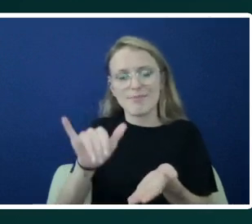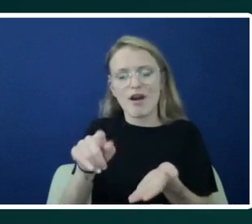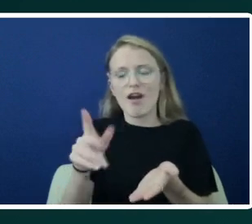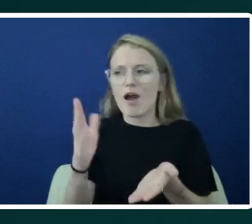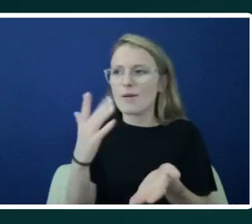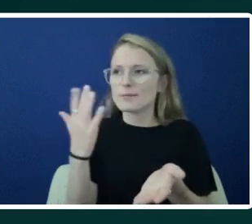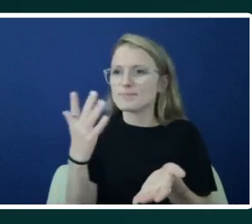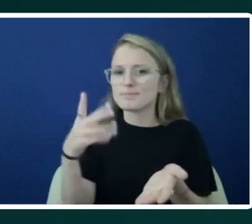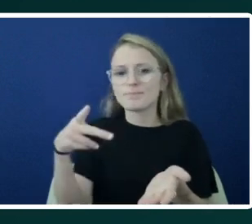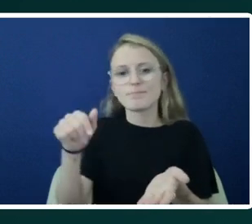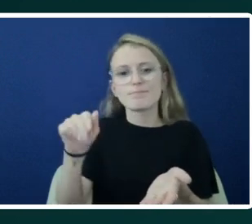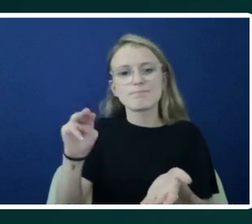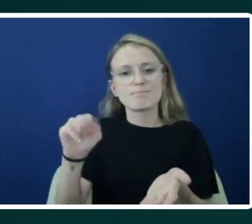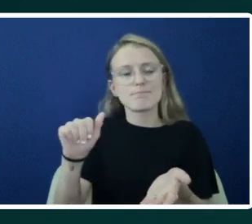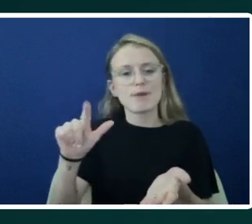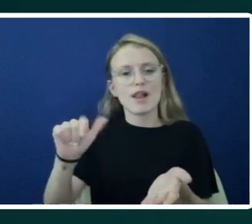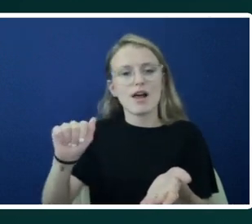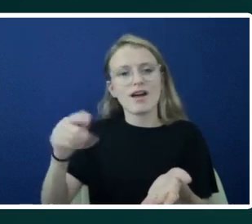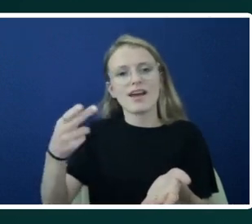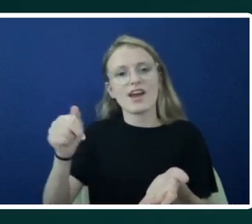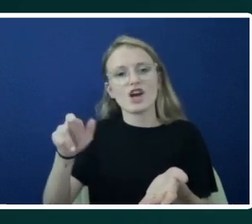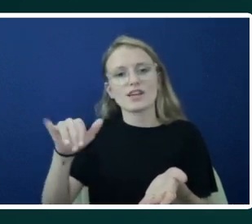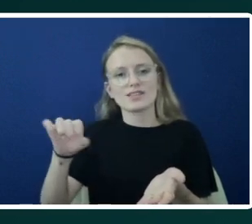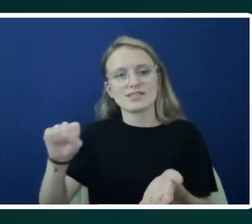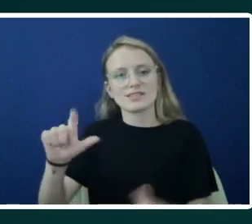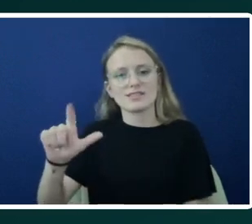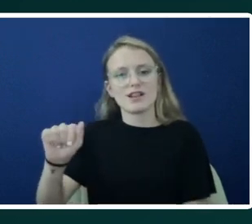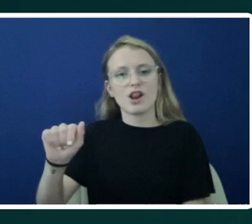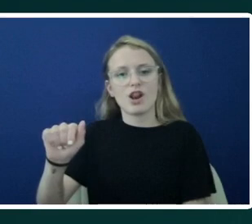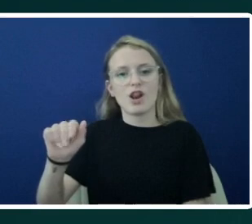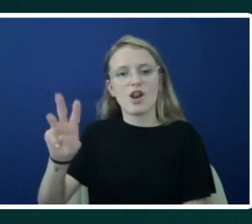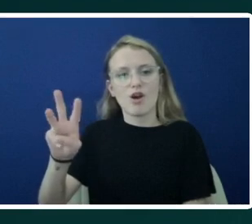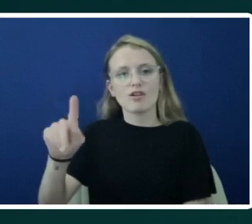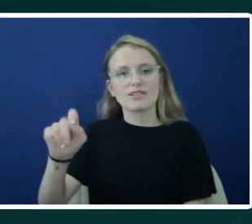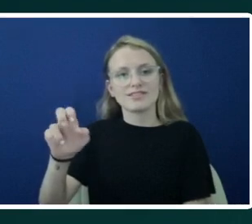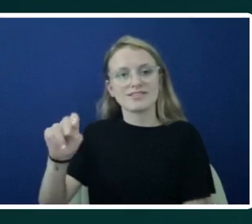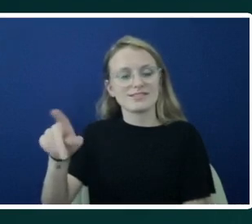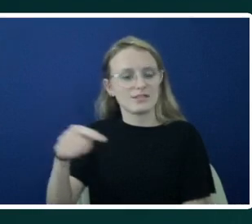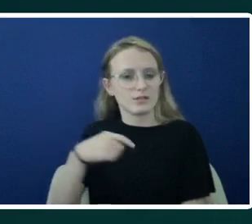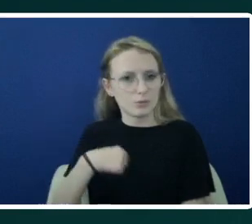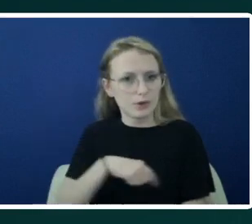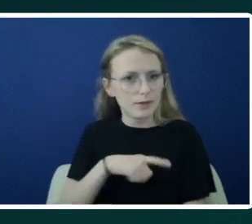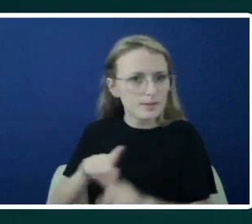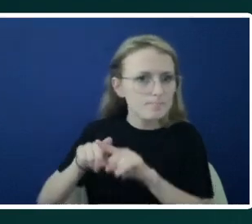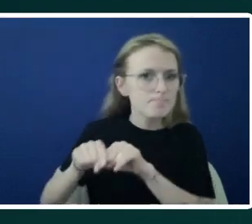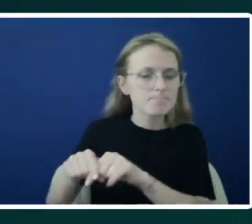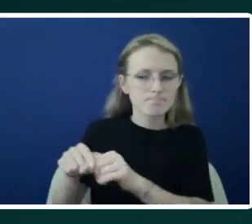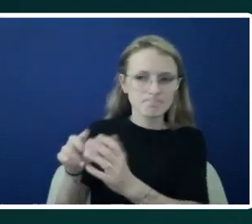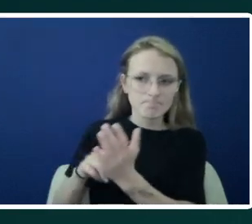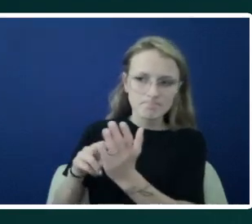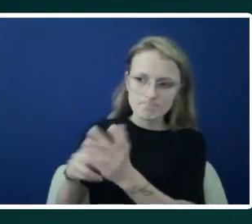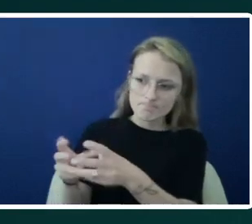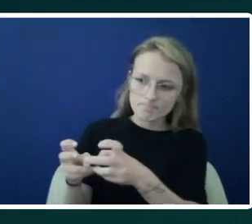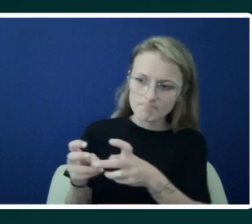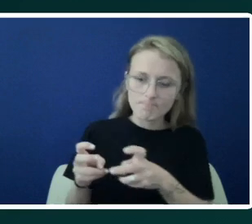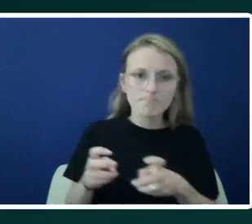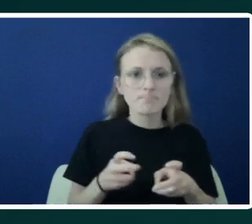Pamela Harris Lawton, that we were able to rely upon for some background information